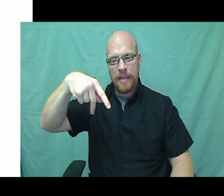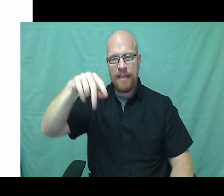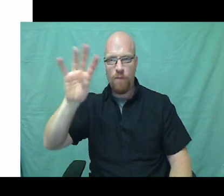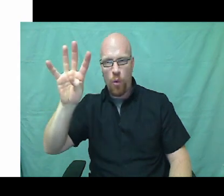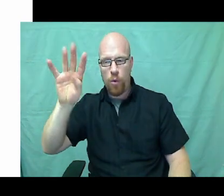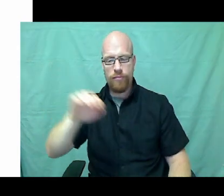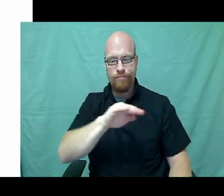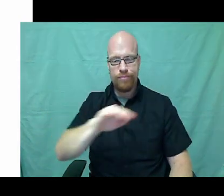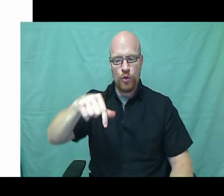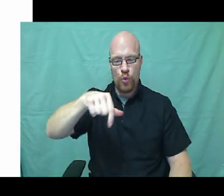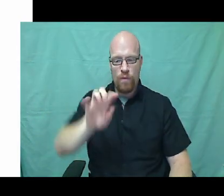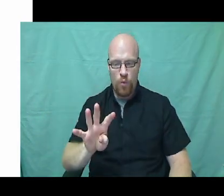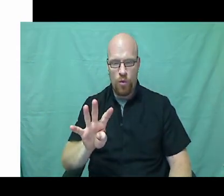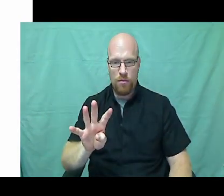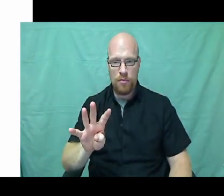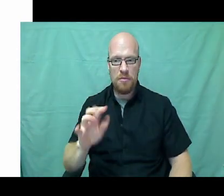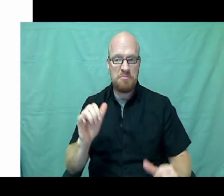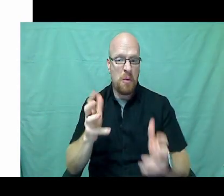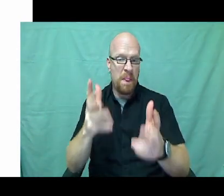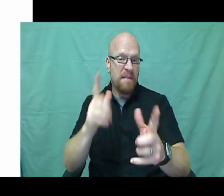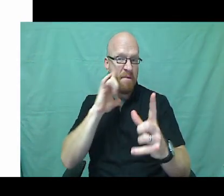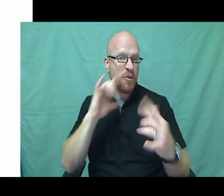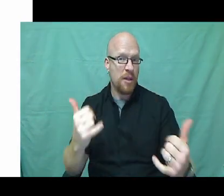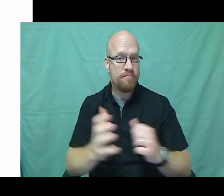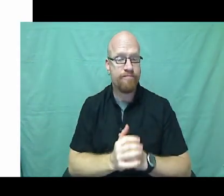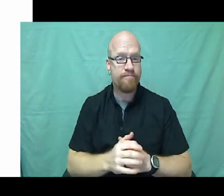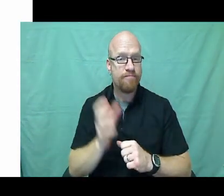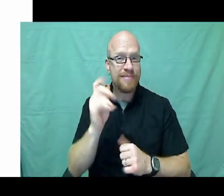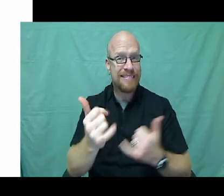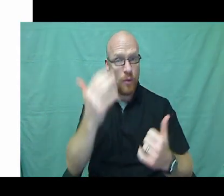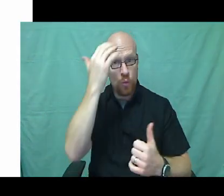We have 16 p to the fourth, divided by q to the fourth.